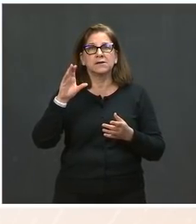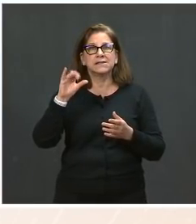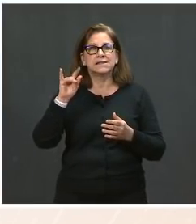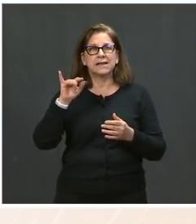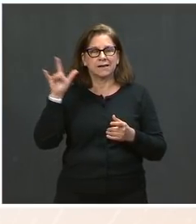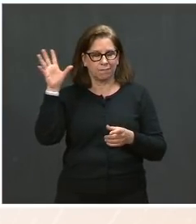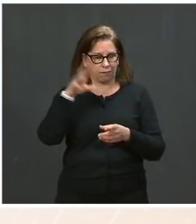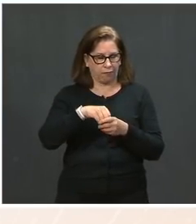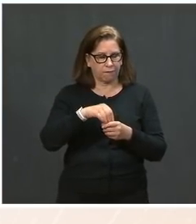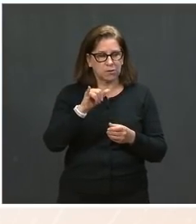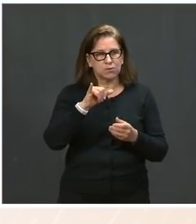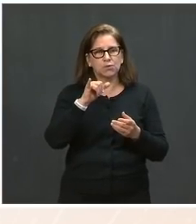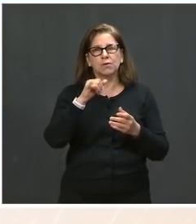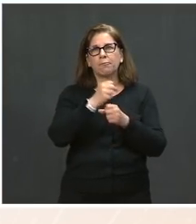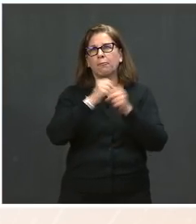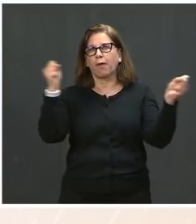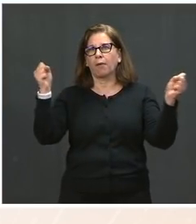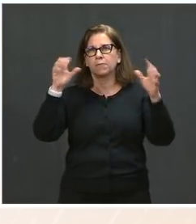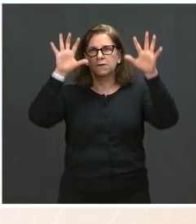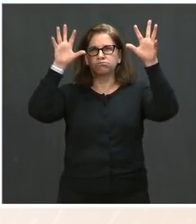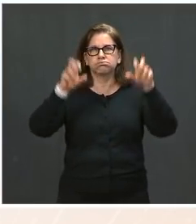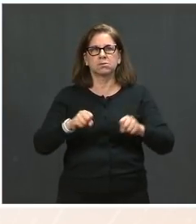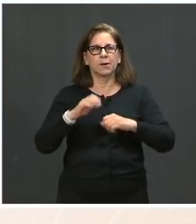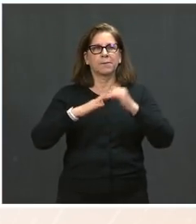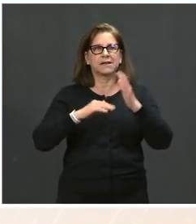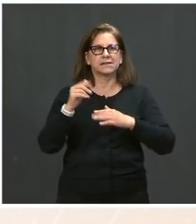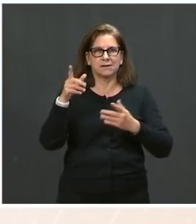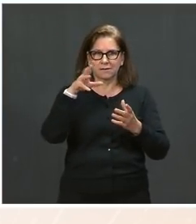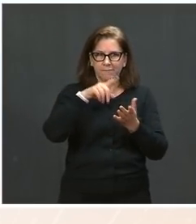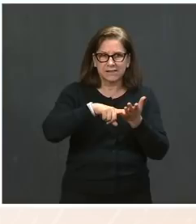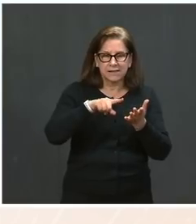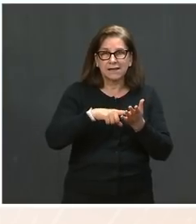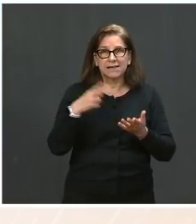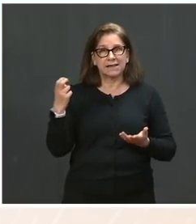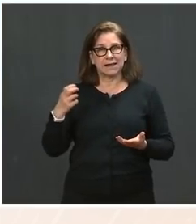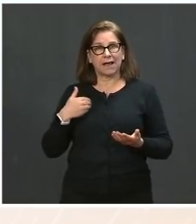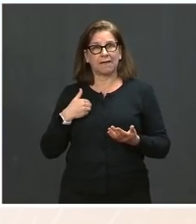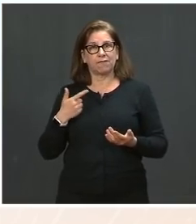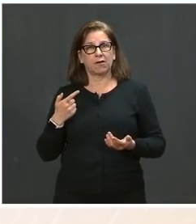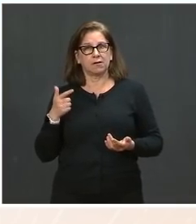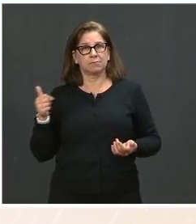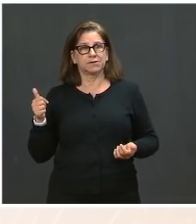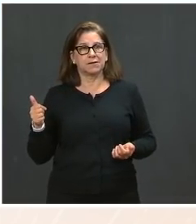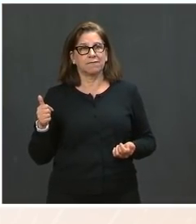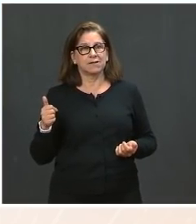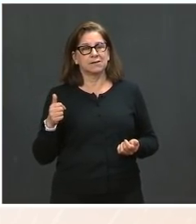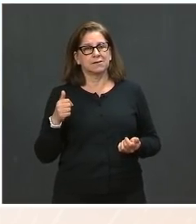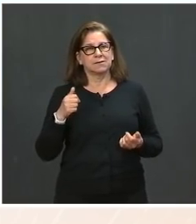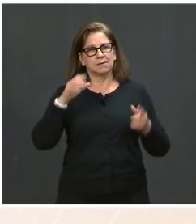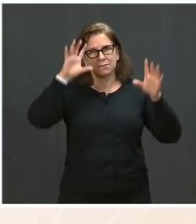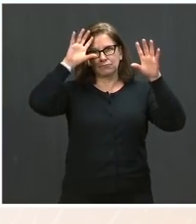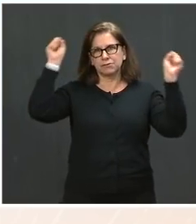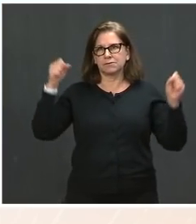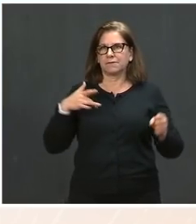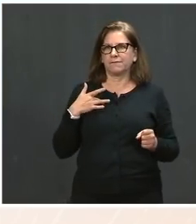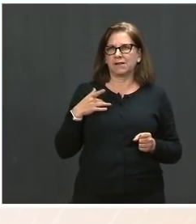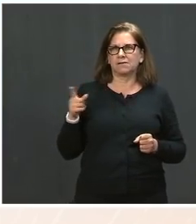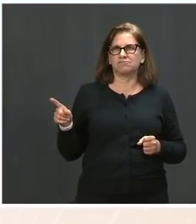And he is a gun owner himself. So the President's view is there's no one better to lead the ATF. He's certainly looking forward to putting his nomination forward,